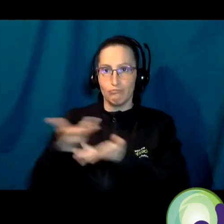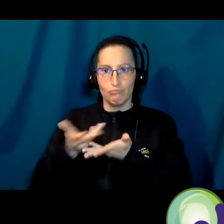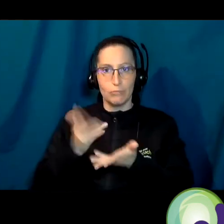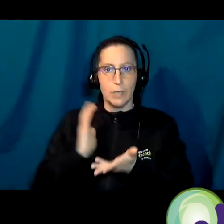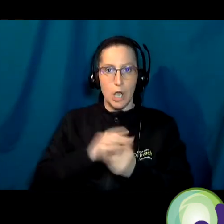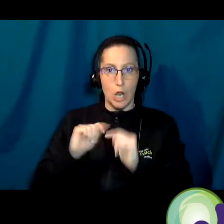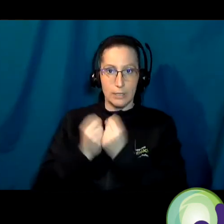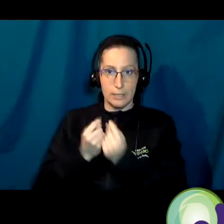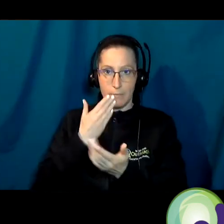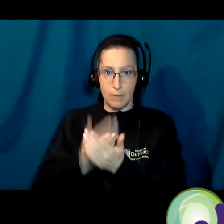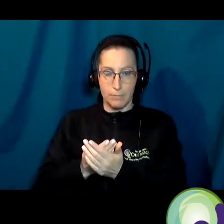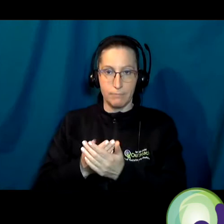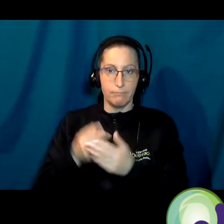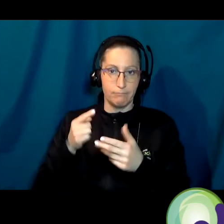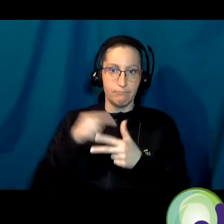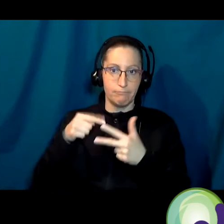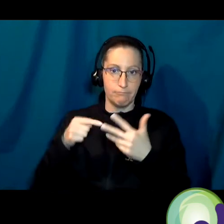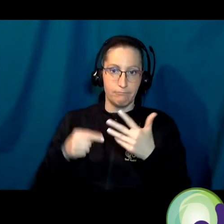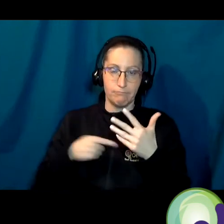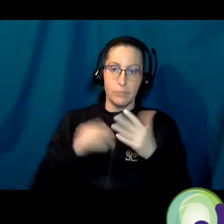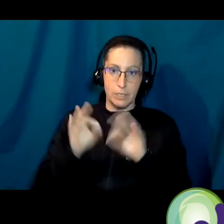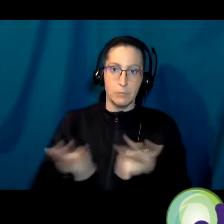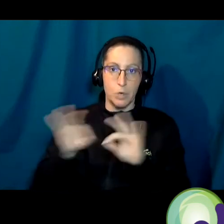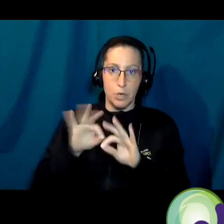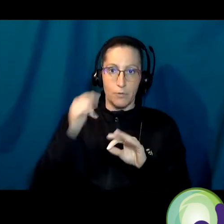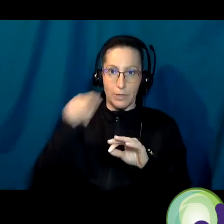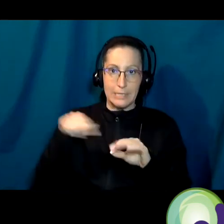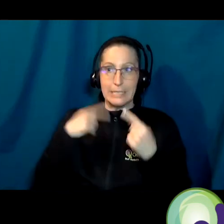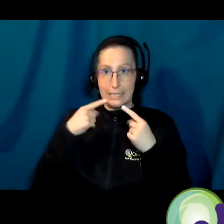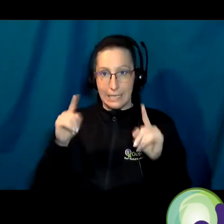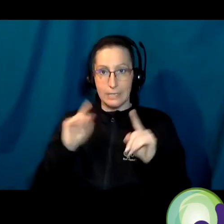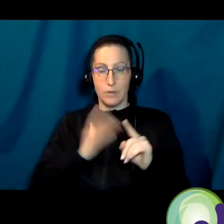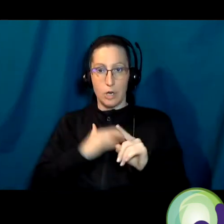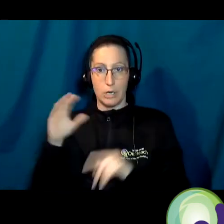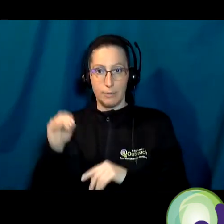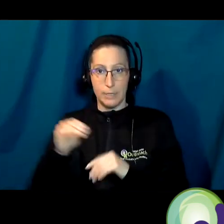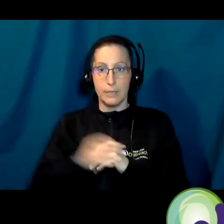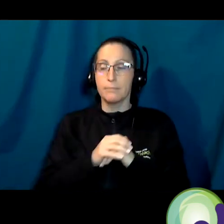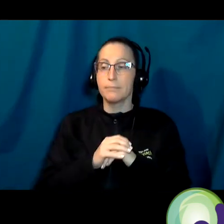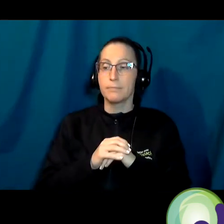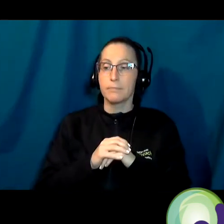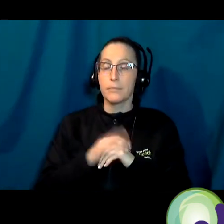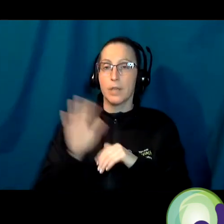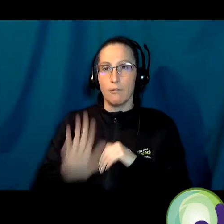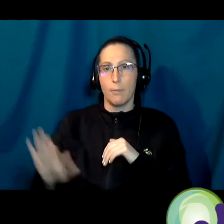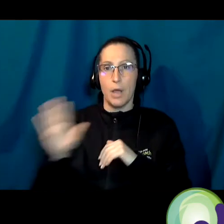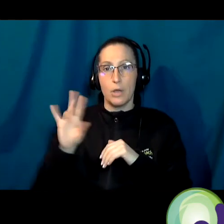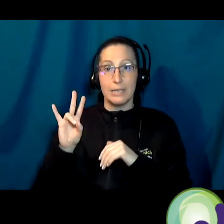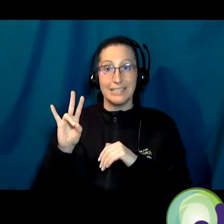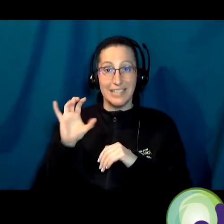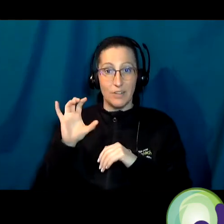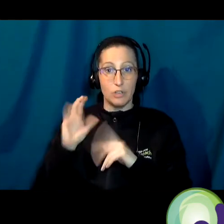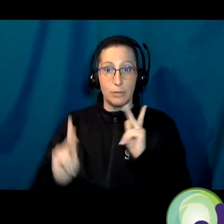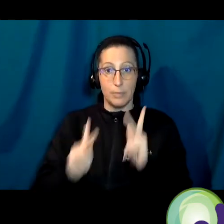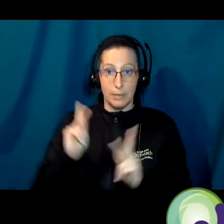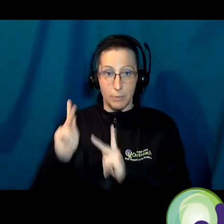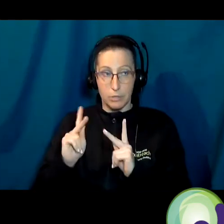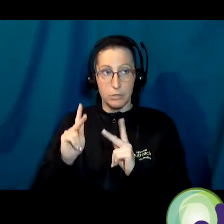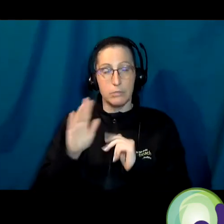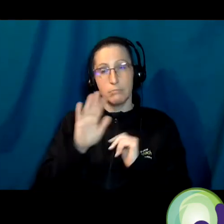our key components to the success. We have almost 700 people. We have about 550 in Dane County,